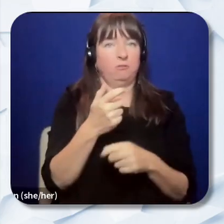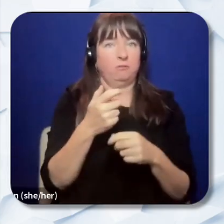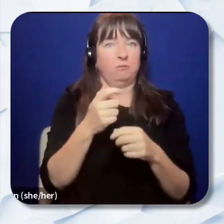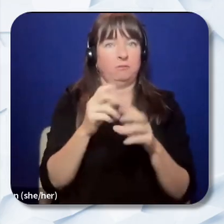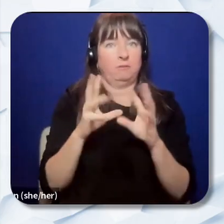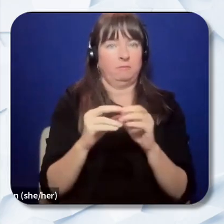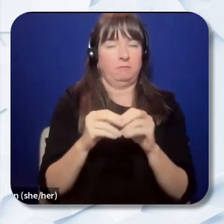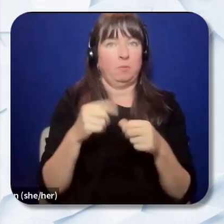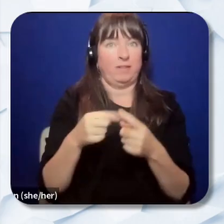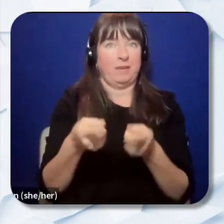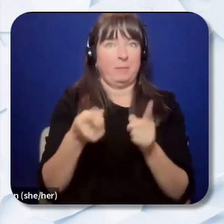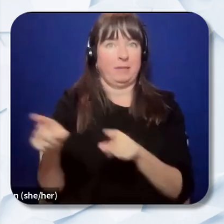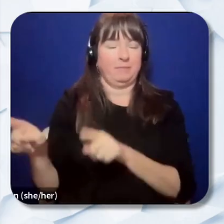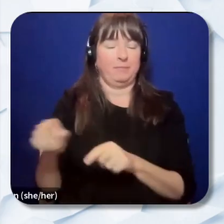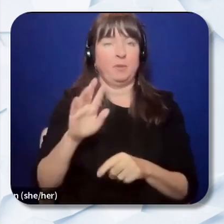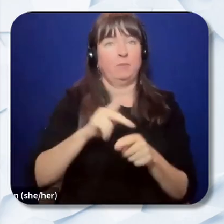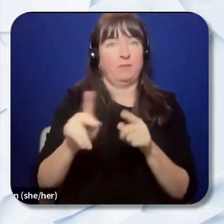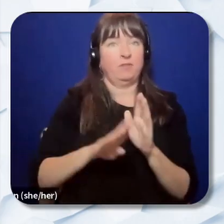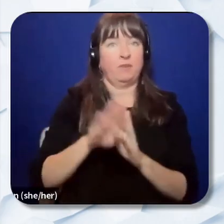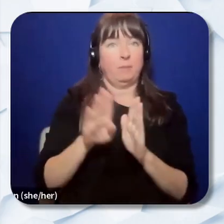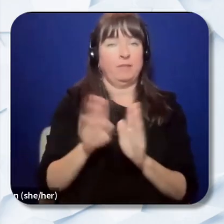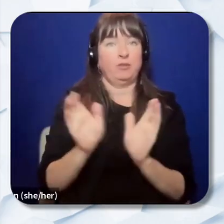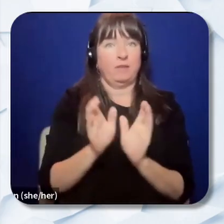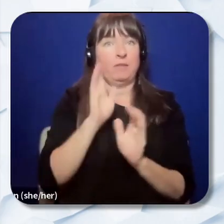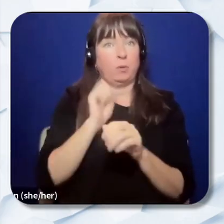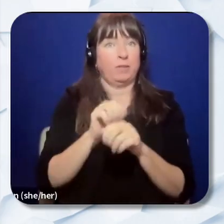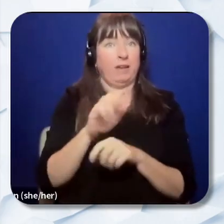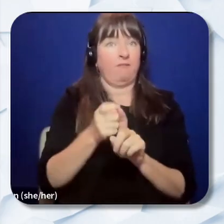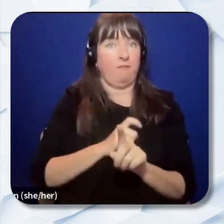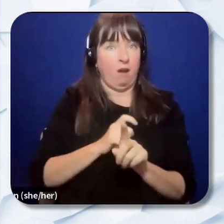professional development certificates will be sent from and I'm going to read this to you